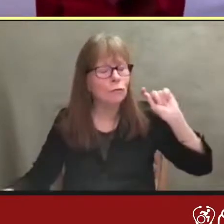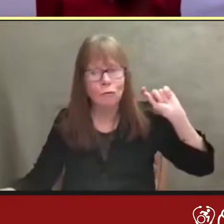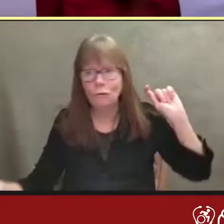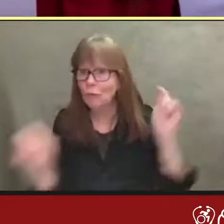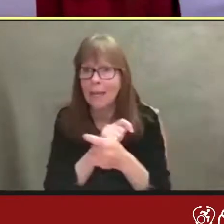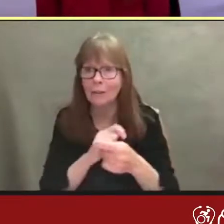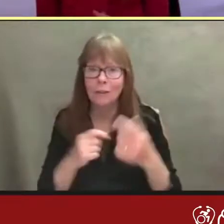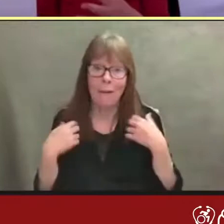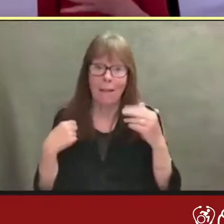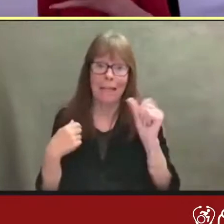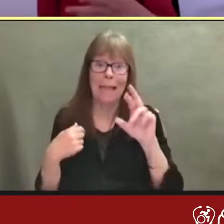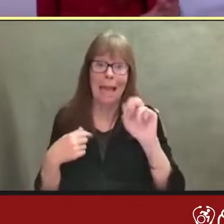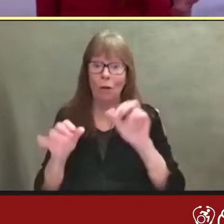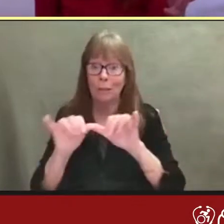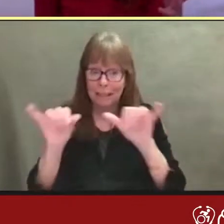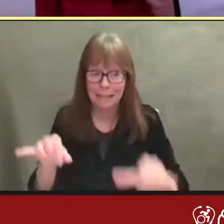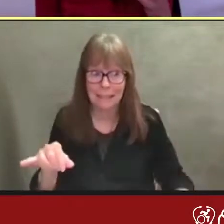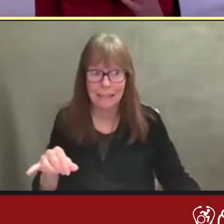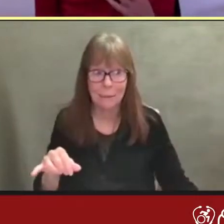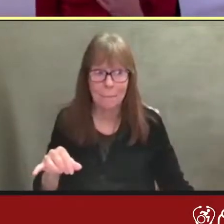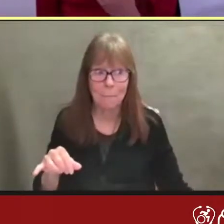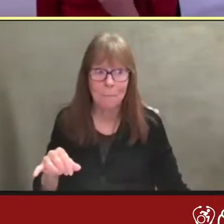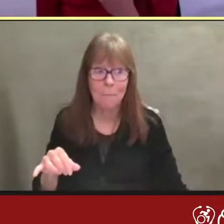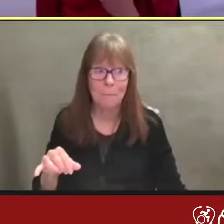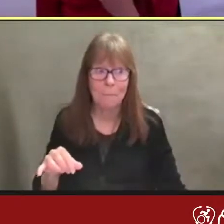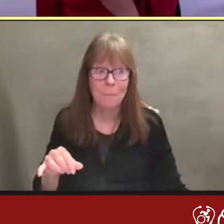you all, what that might look like.